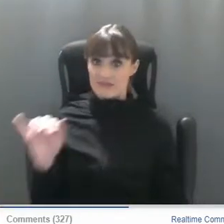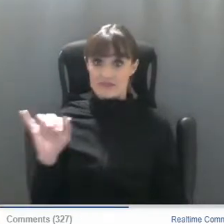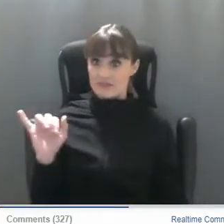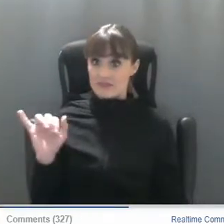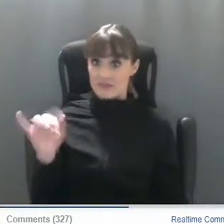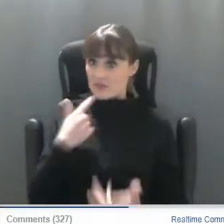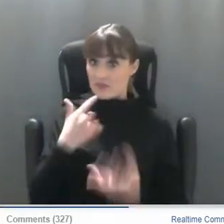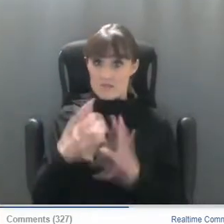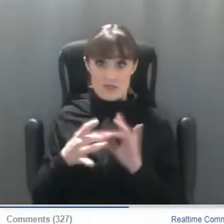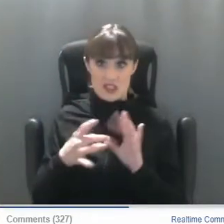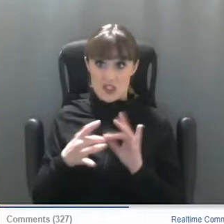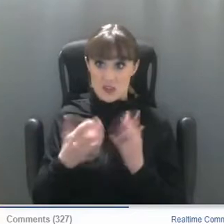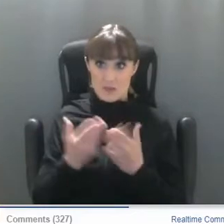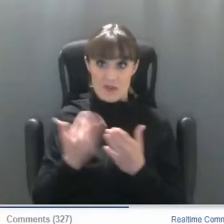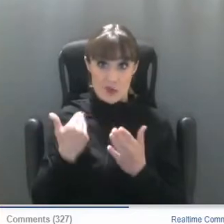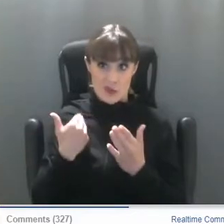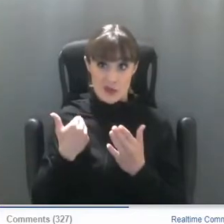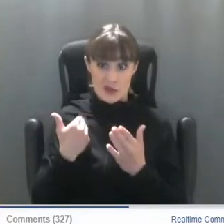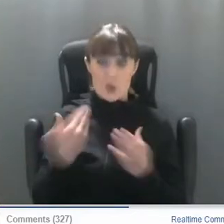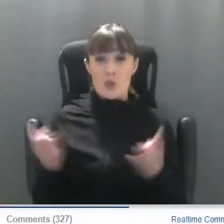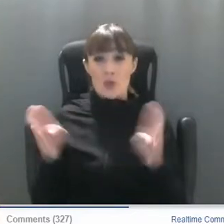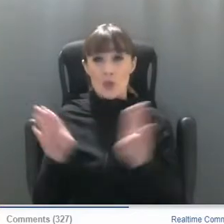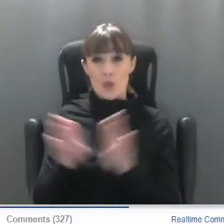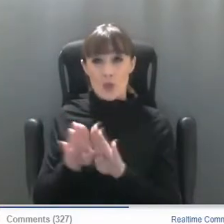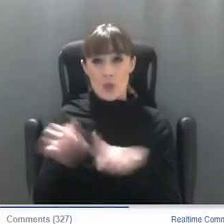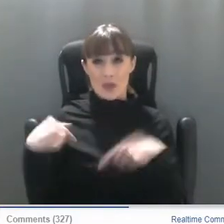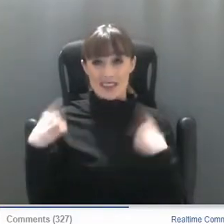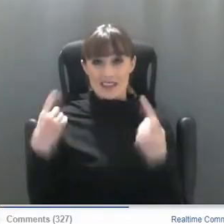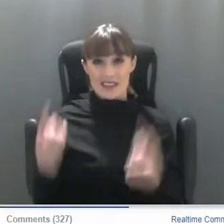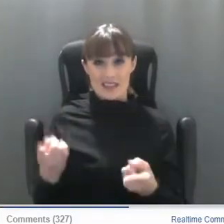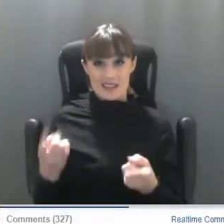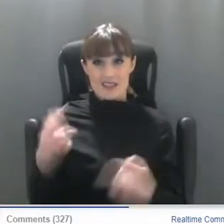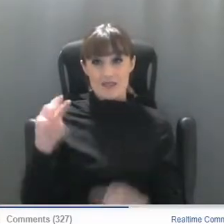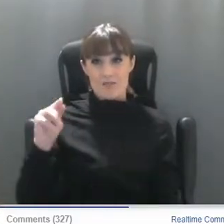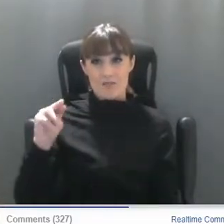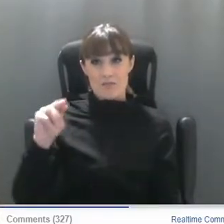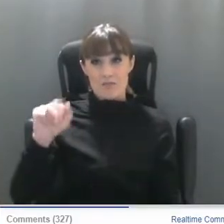it costs about $40,00-$45,000 a day to operate the